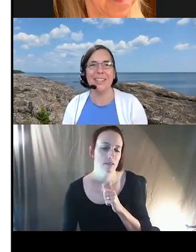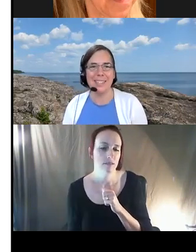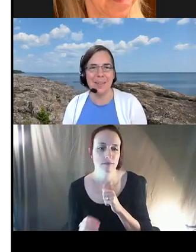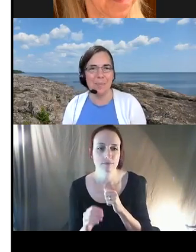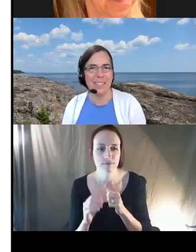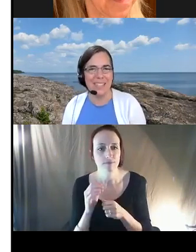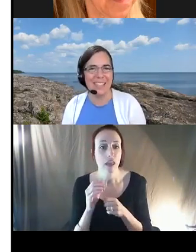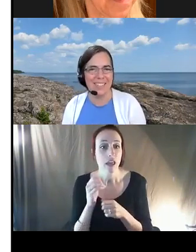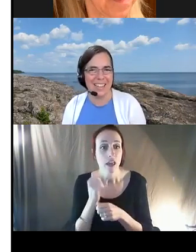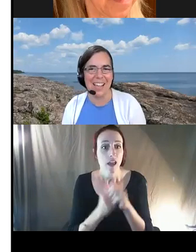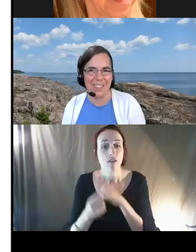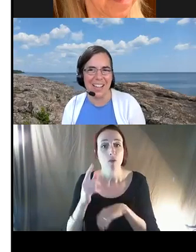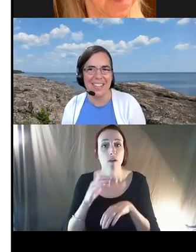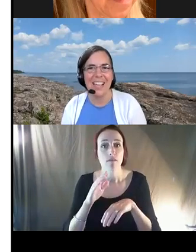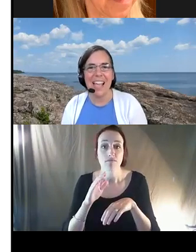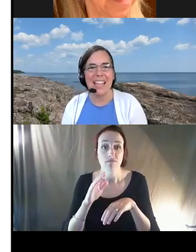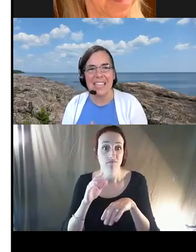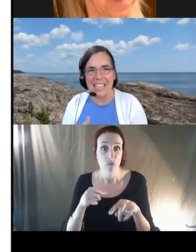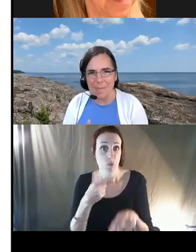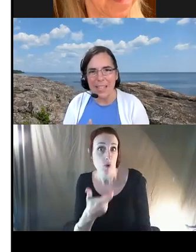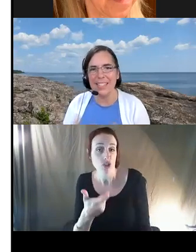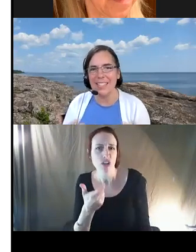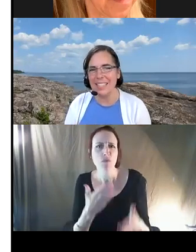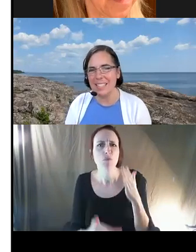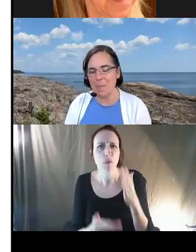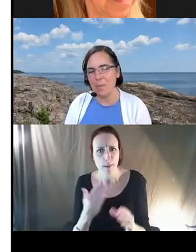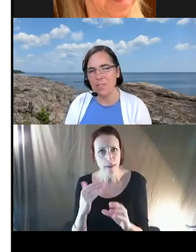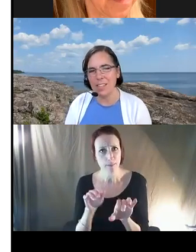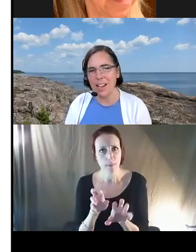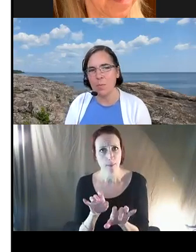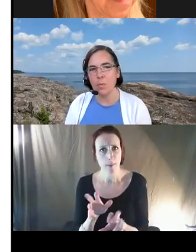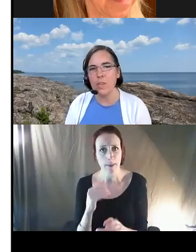at some point in their day, right? An email is an example of a time where we can